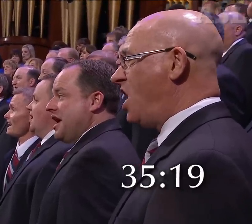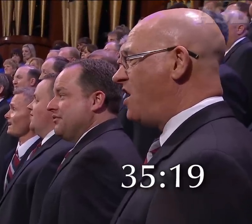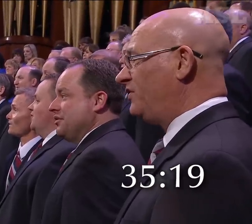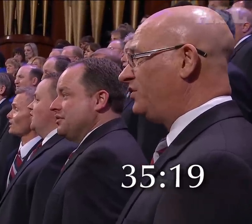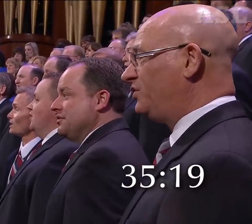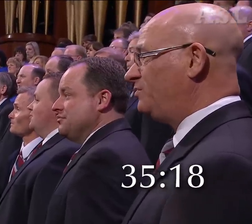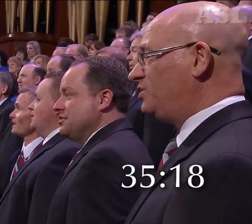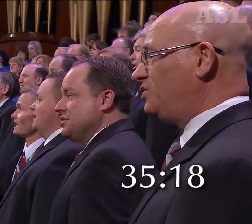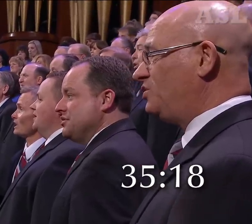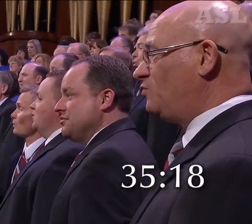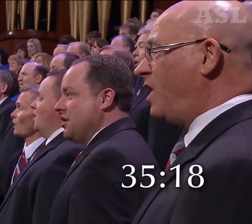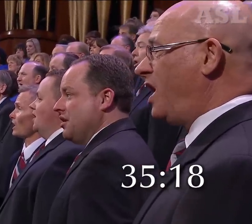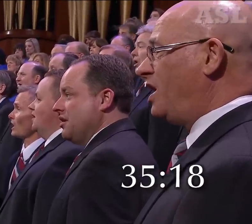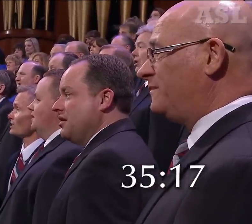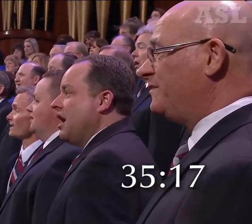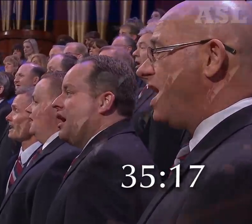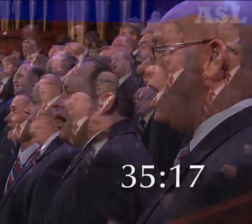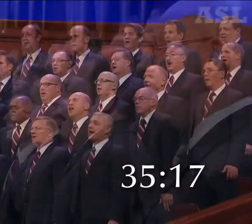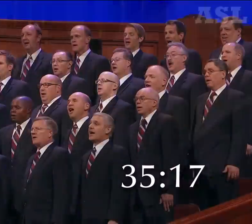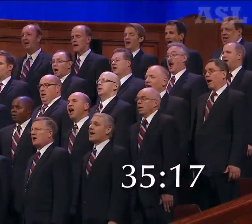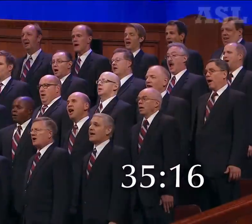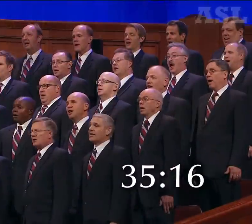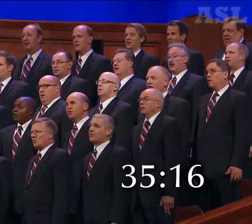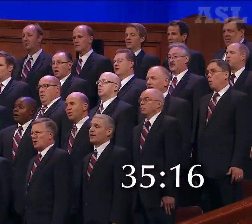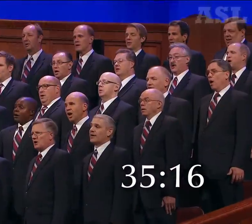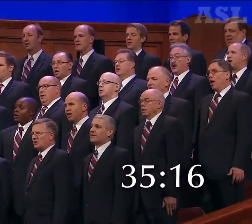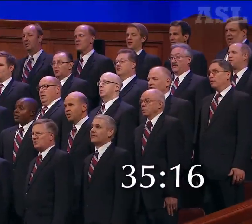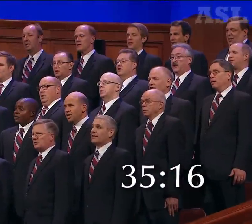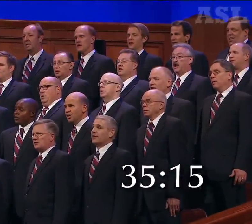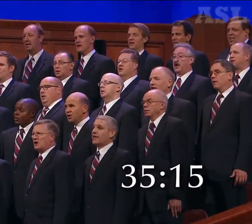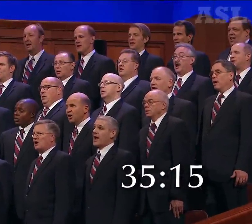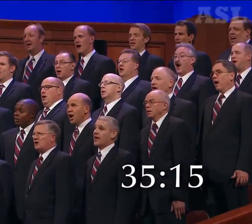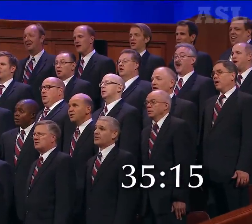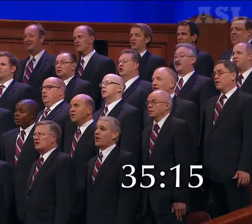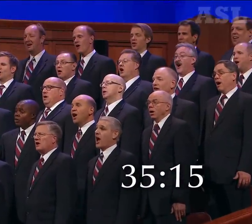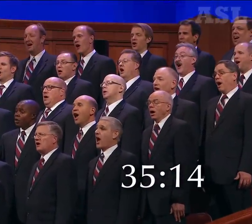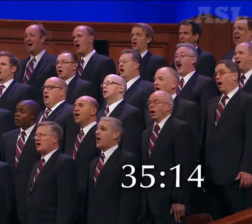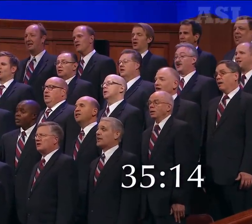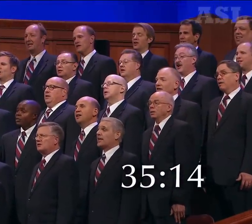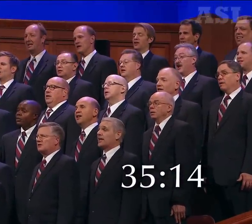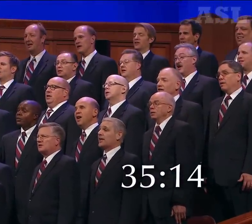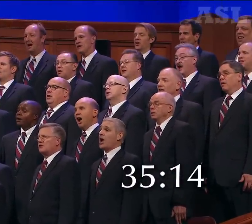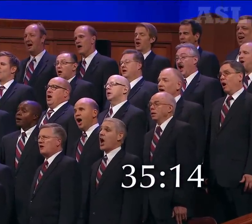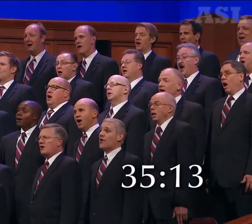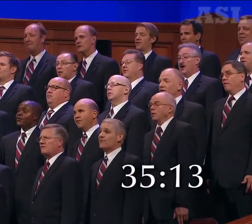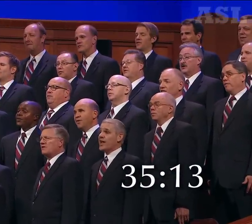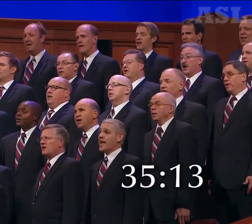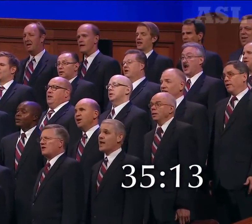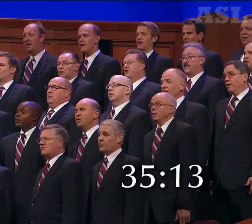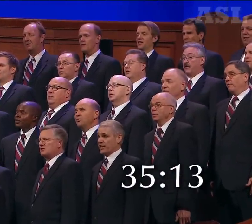THIS IS THE ENGLISH CLOSED CAPTION CHANNEL OF THE CHURCH OF JESUS CHRIST OF LATTER-DAY SAINTS.